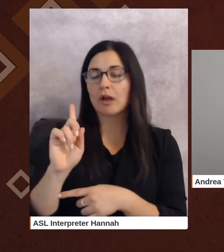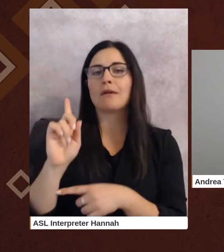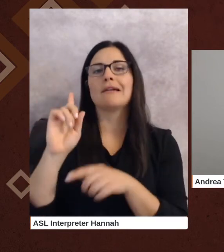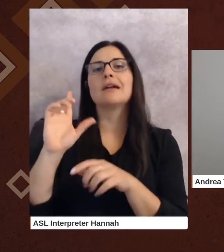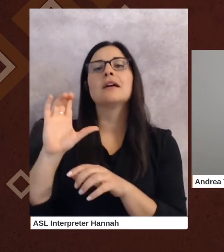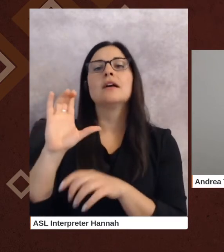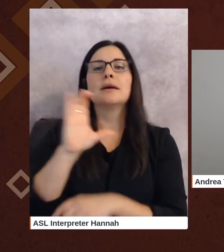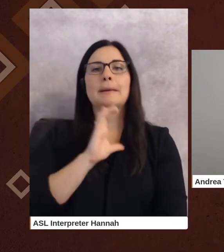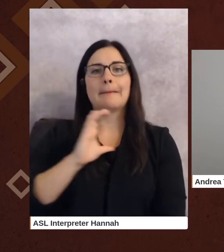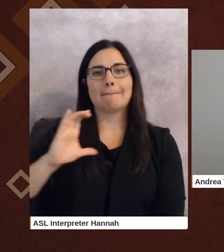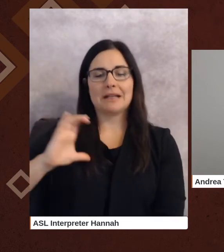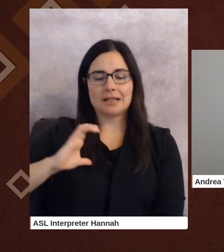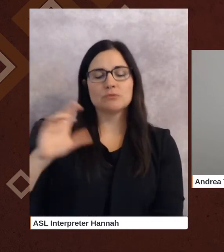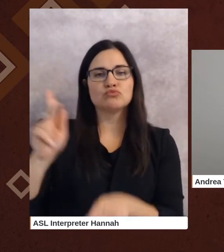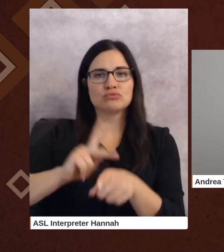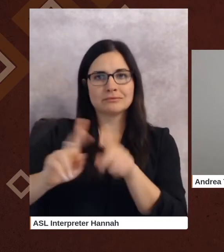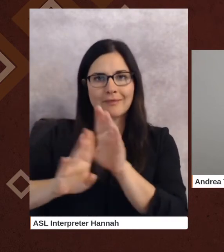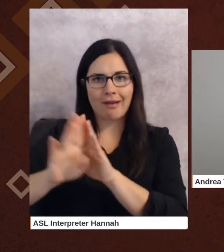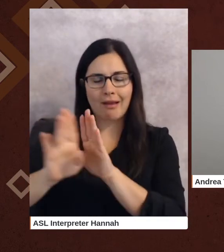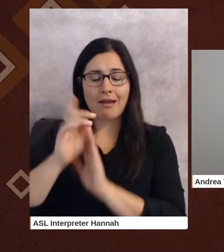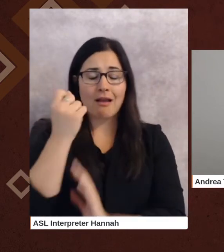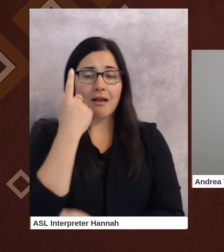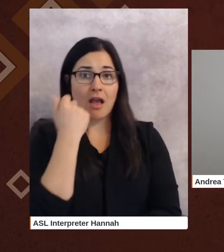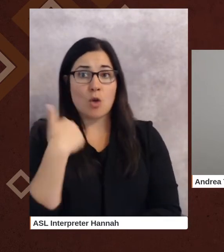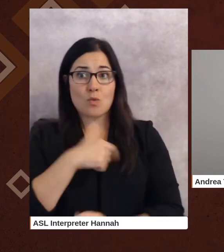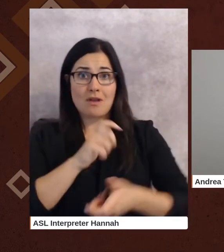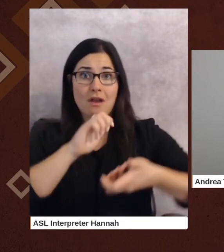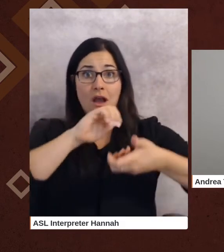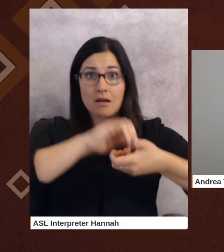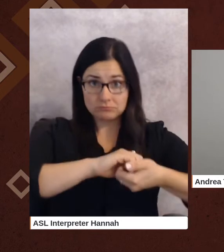These seminars are part of a joint effort between your fellow classified Senate